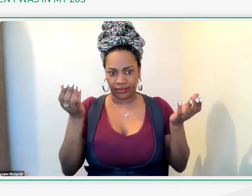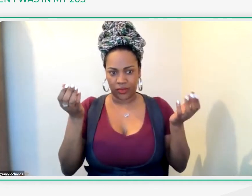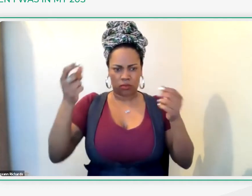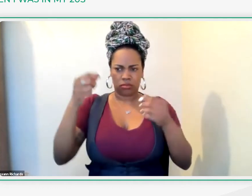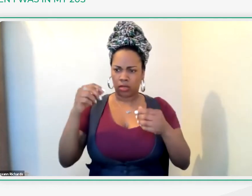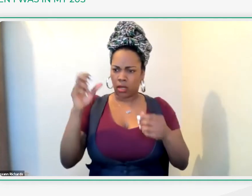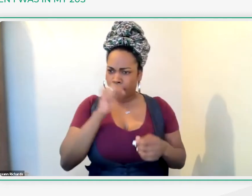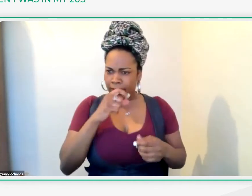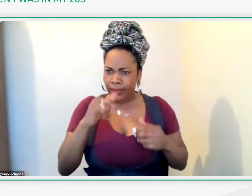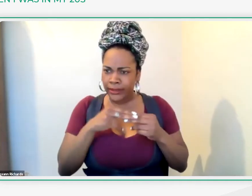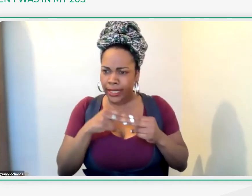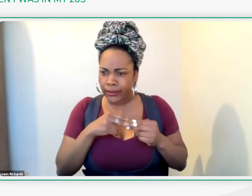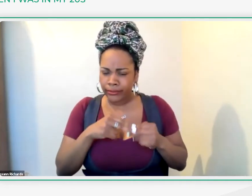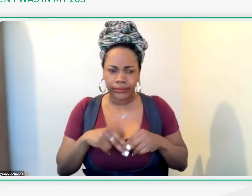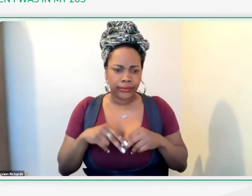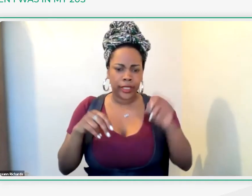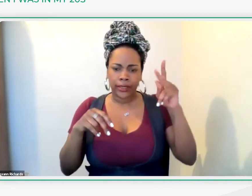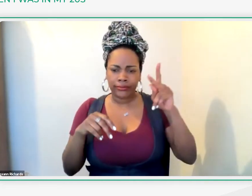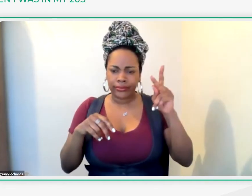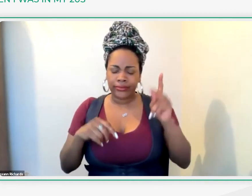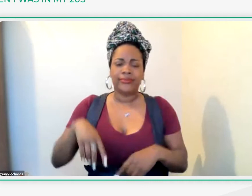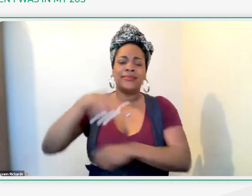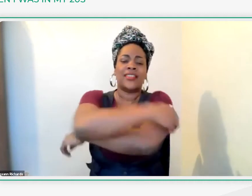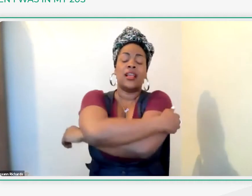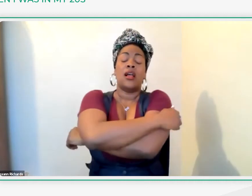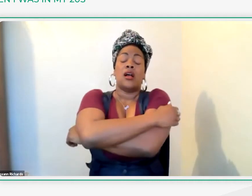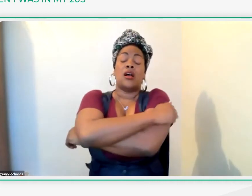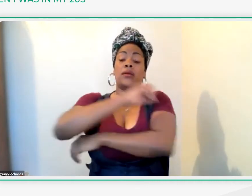Let's go ahead with the next slide.